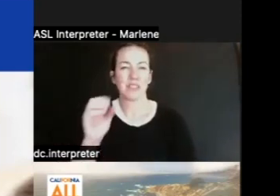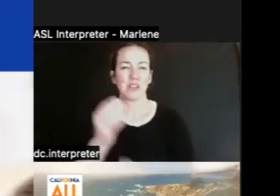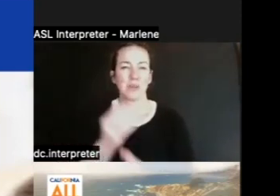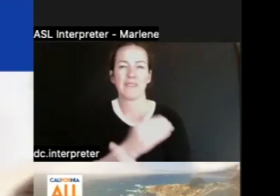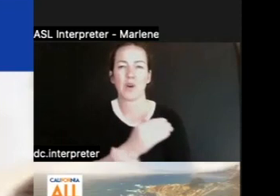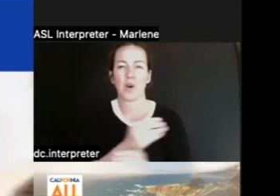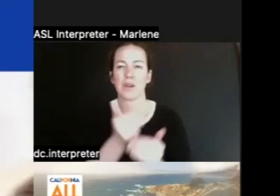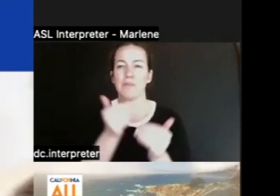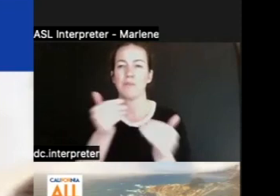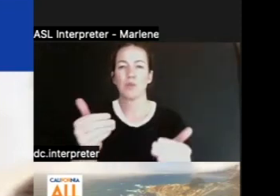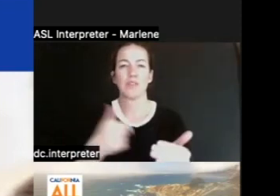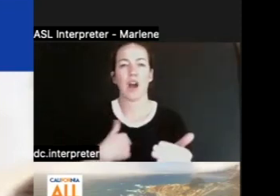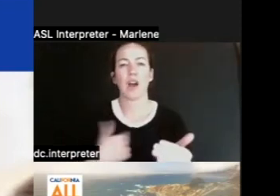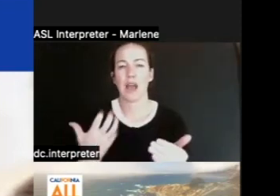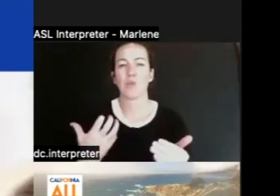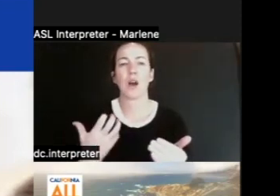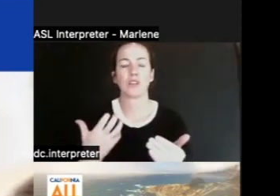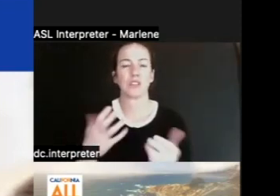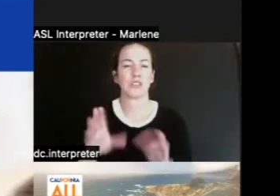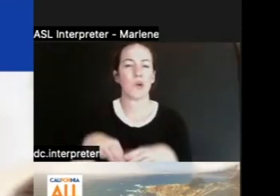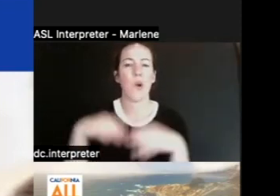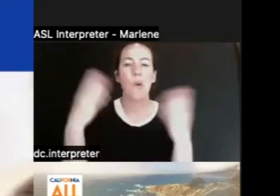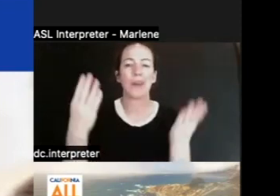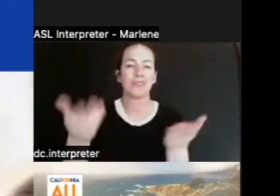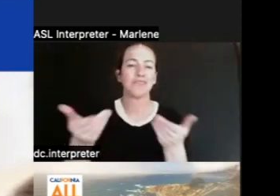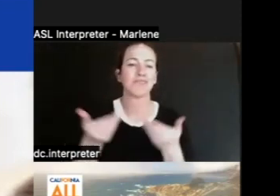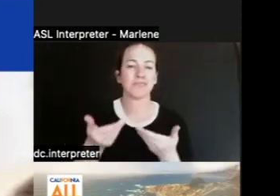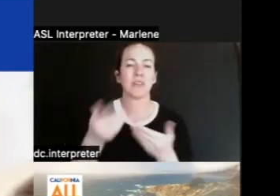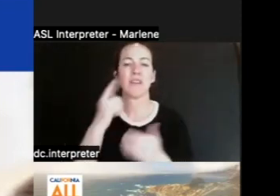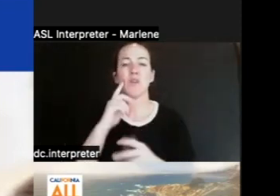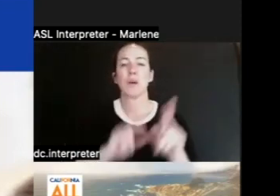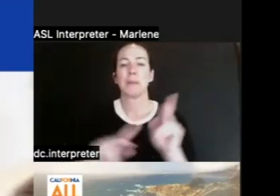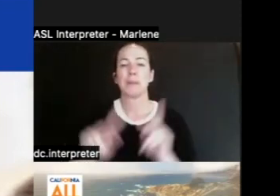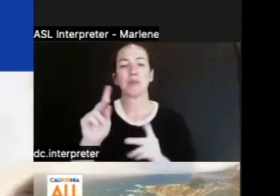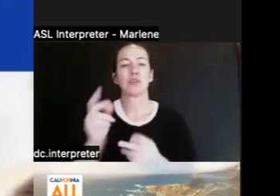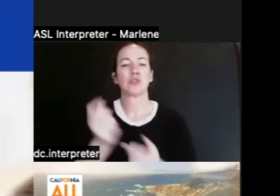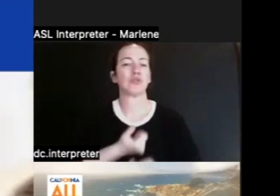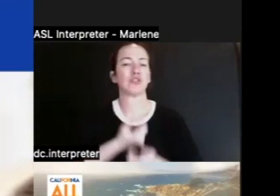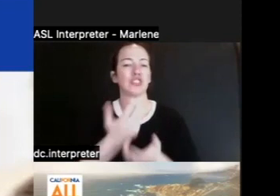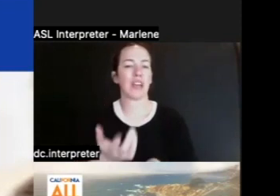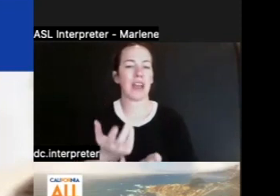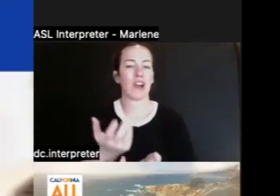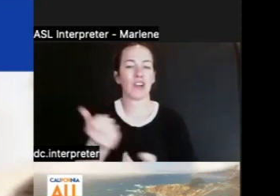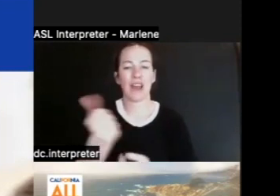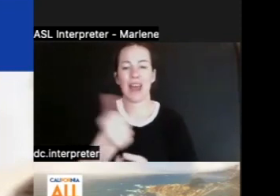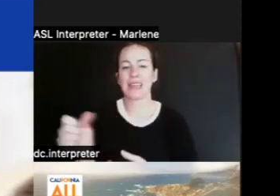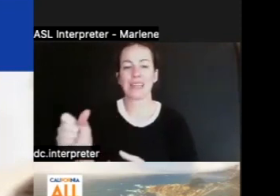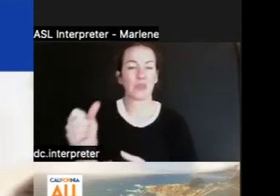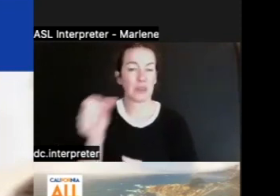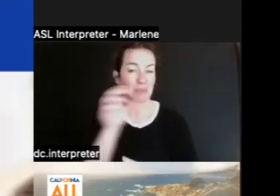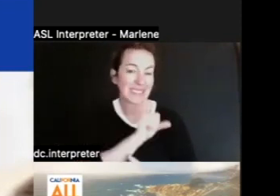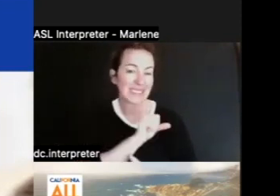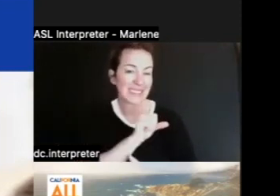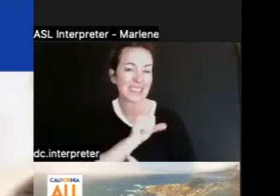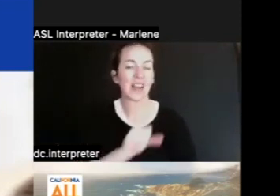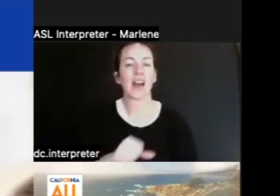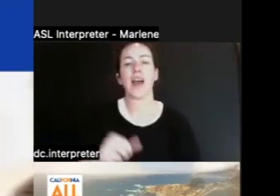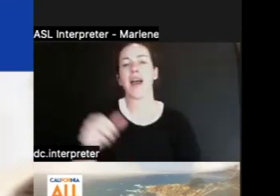I just want to open a space for people to share anything that we're missing, anything that you